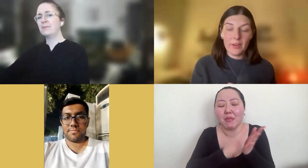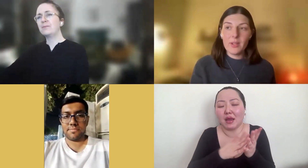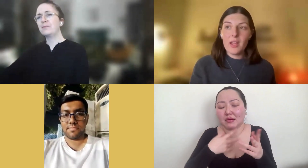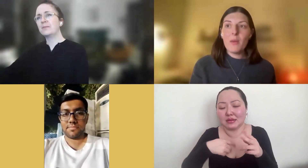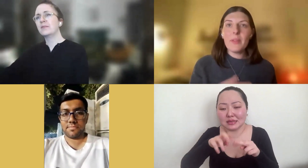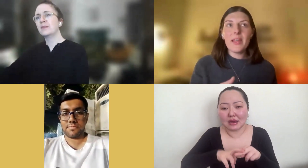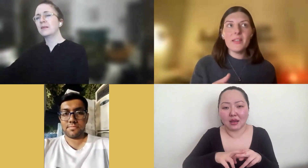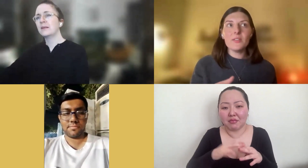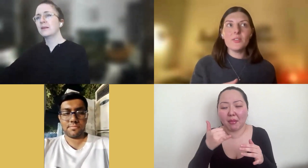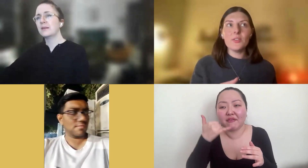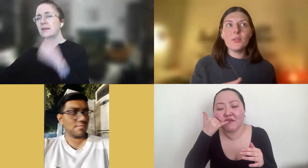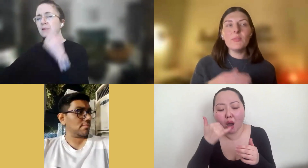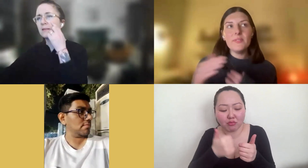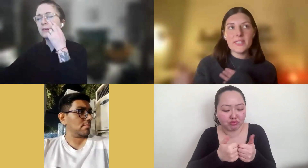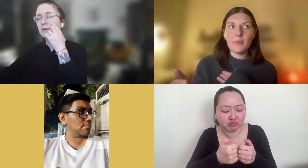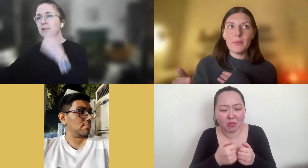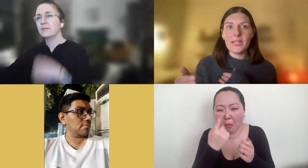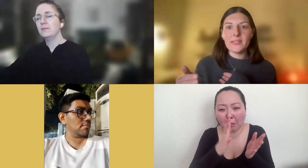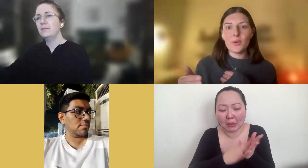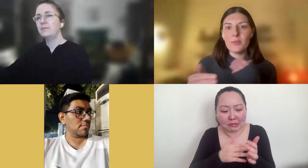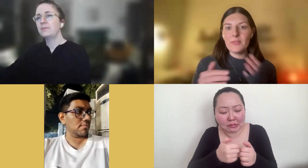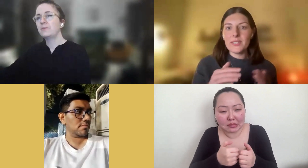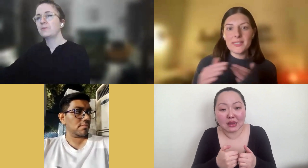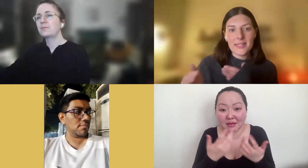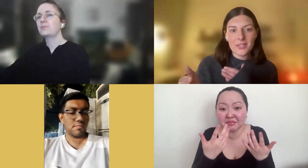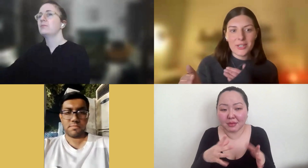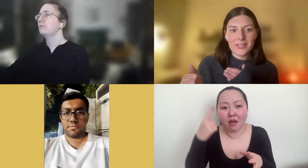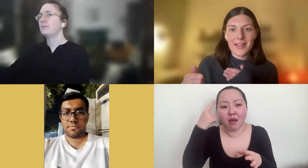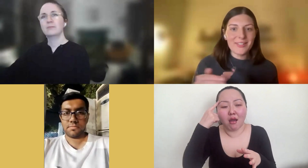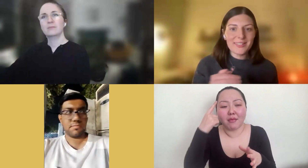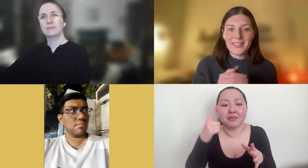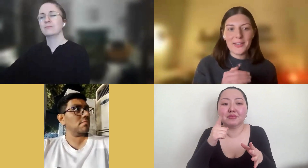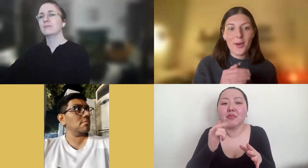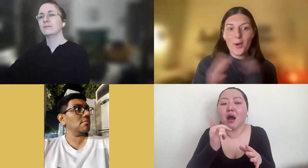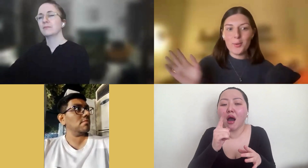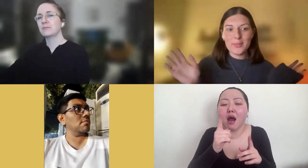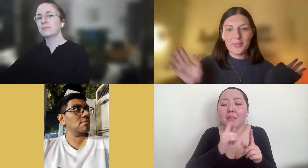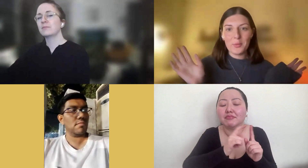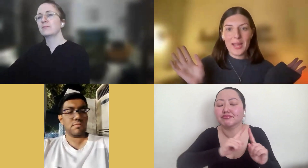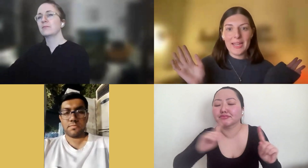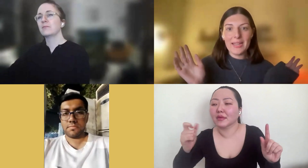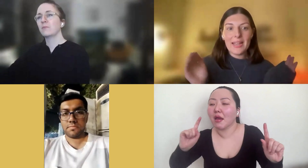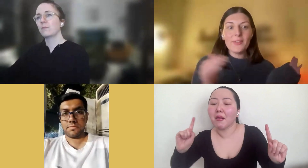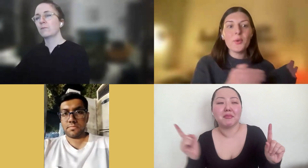on my phone. Then you can revisit a piece or section and see it in a whole different way,